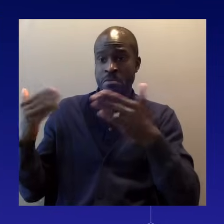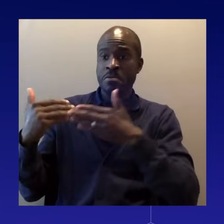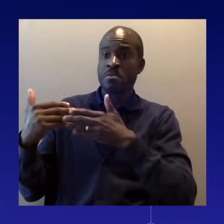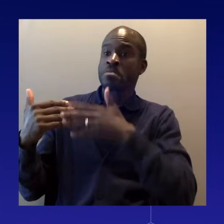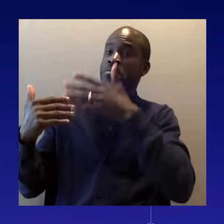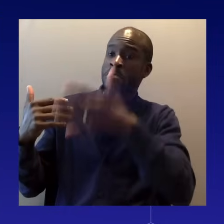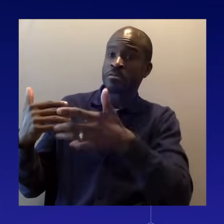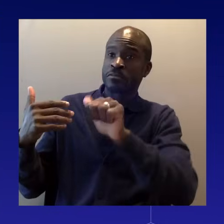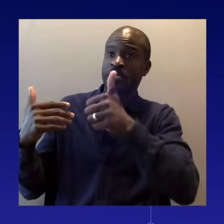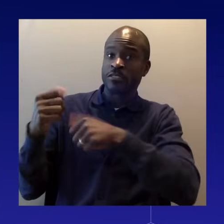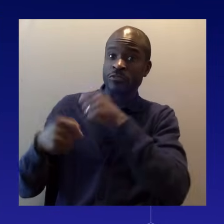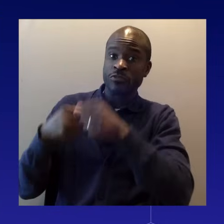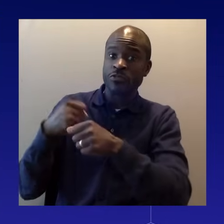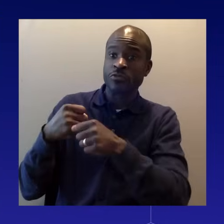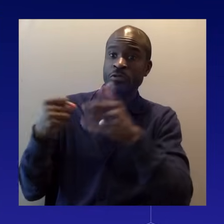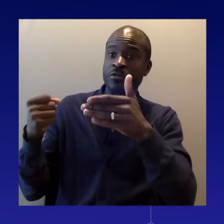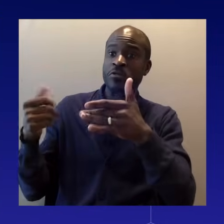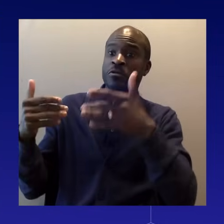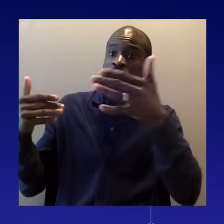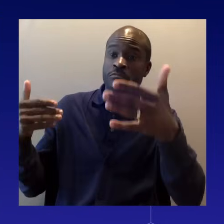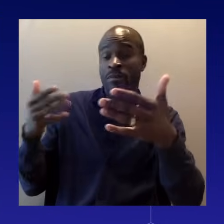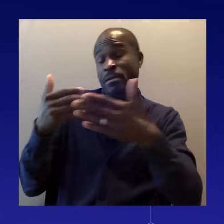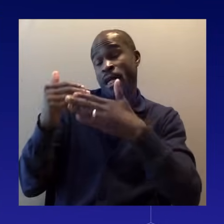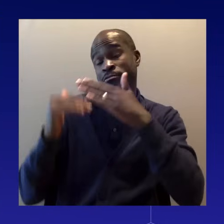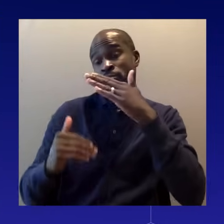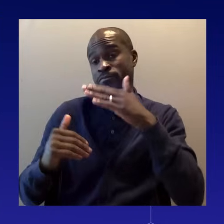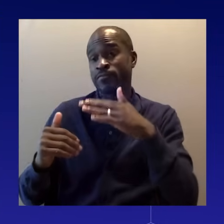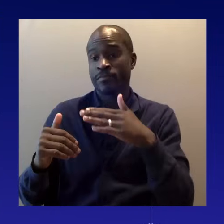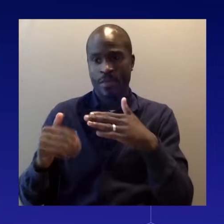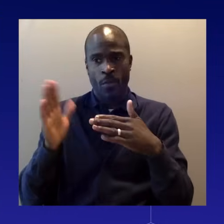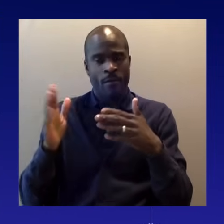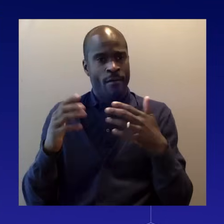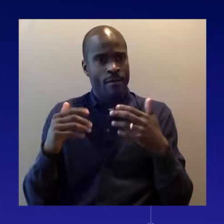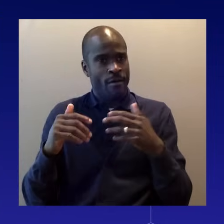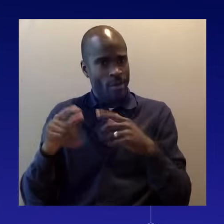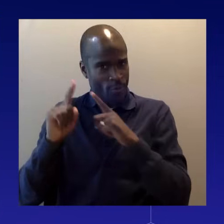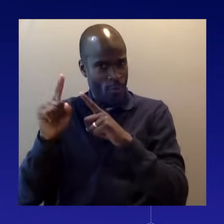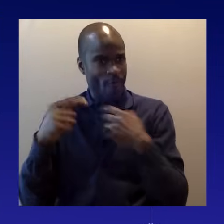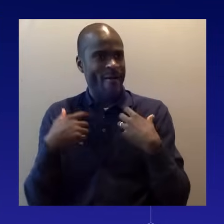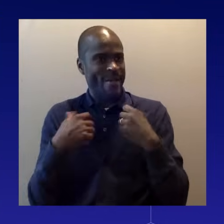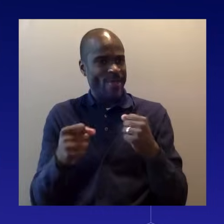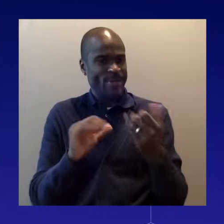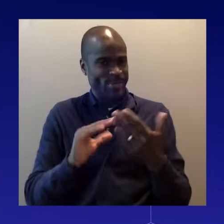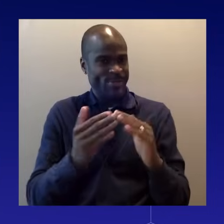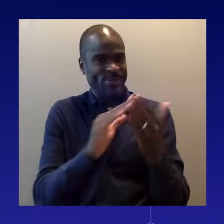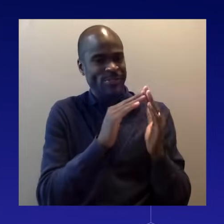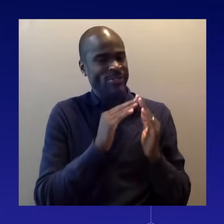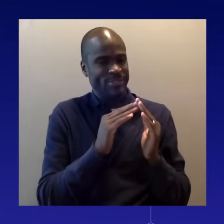where are you really aiming to have healthy communities, communities that address the structural factors